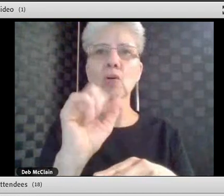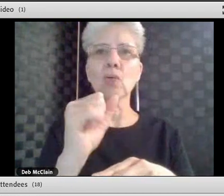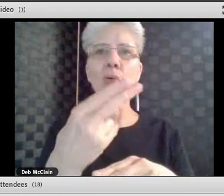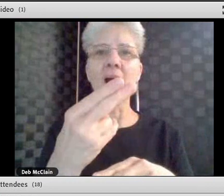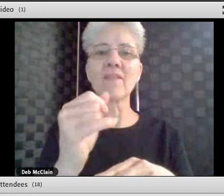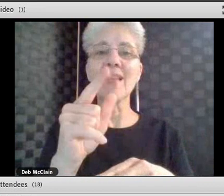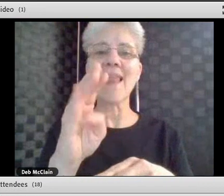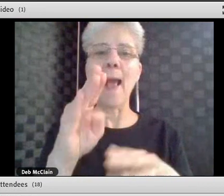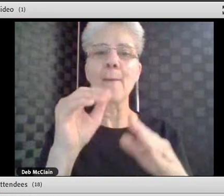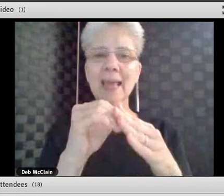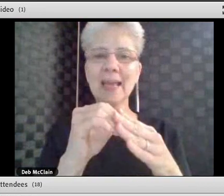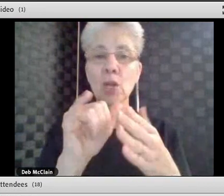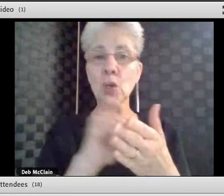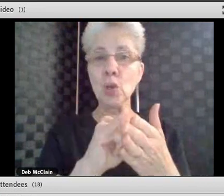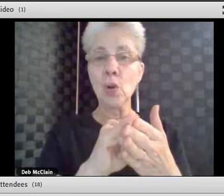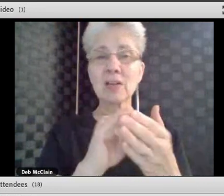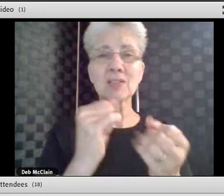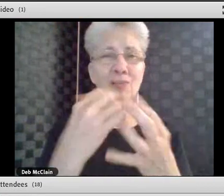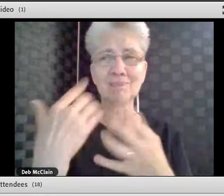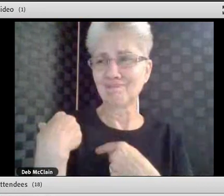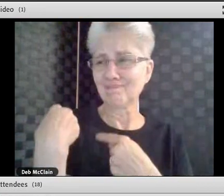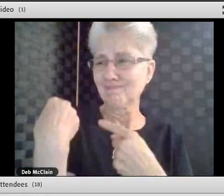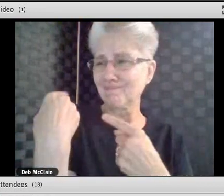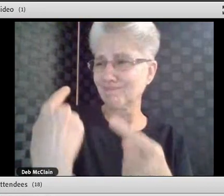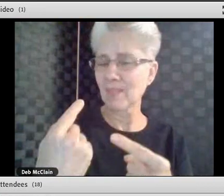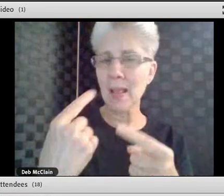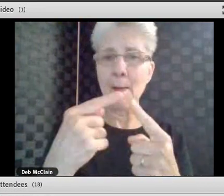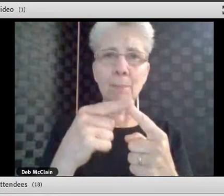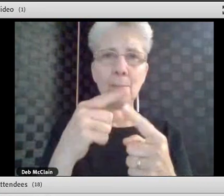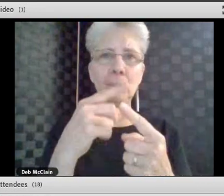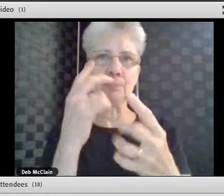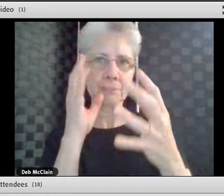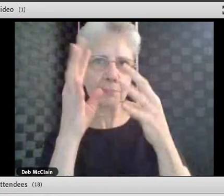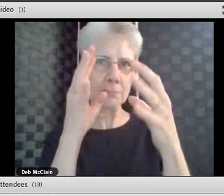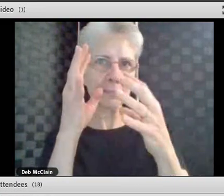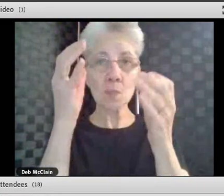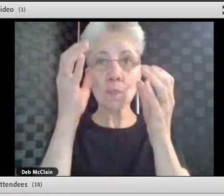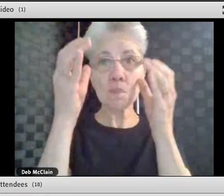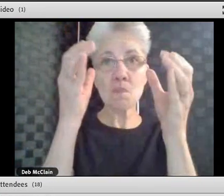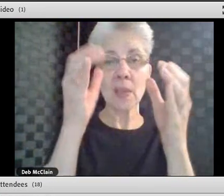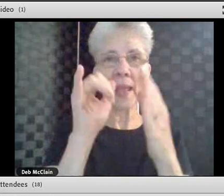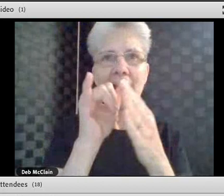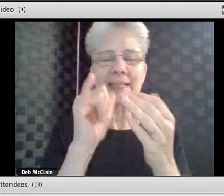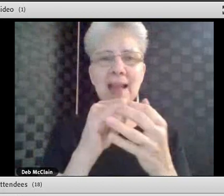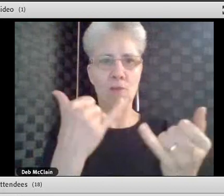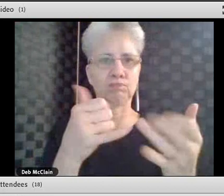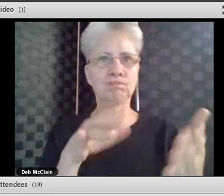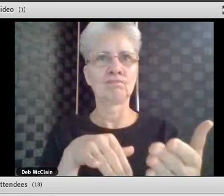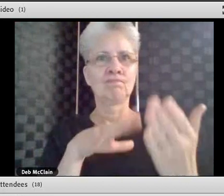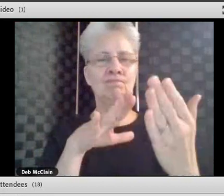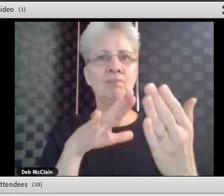so after years of all this stuff being kind of conceptual, it's really come to the forefront of our intention, and it's important for libraries --